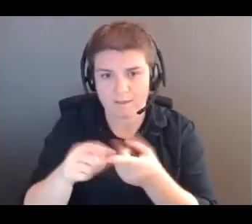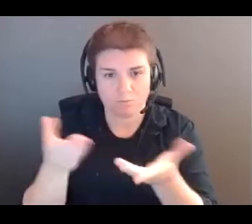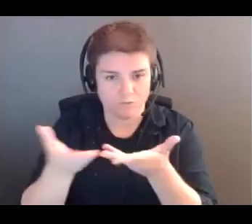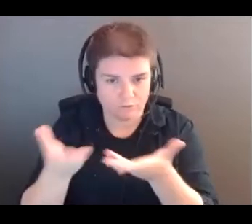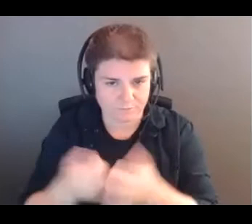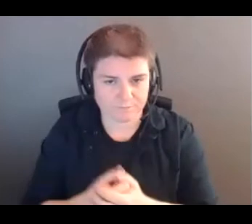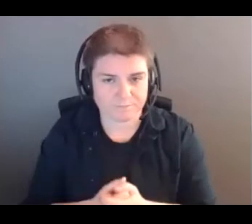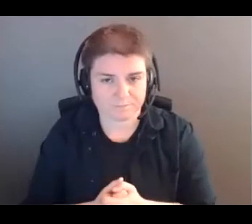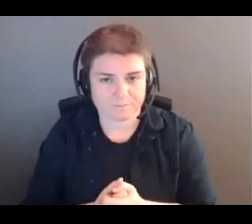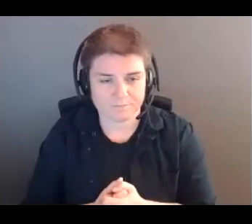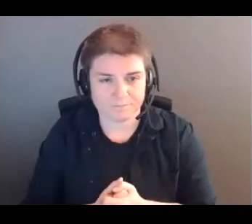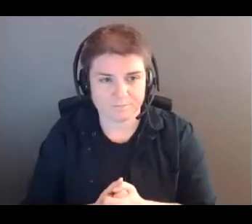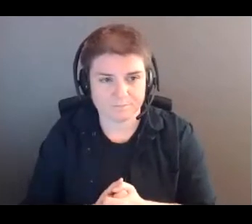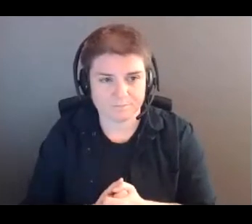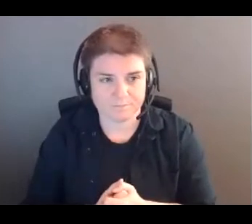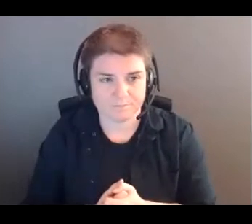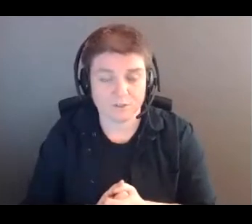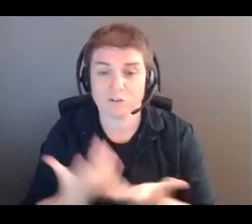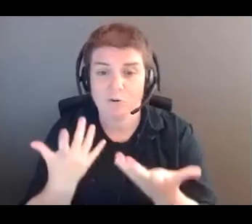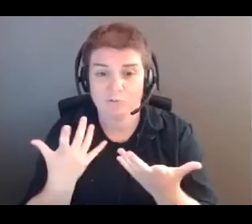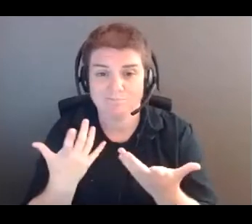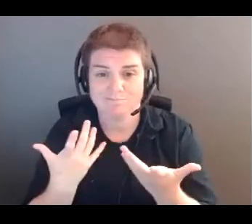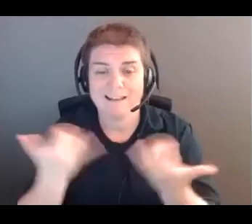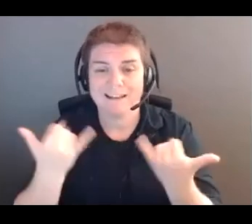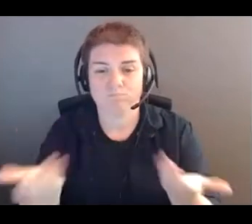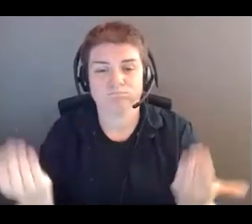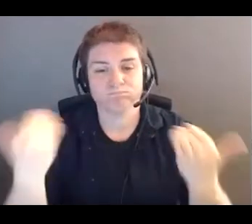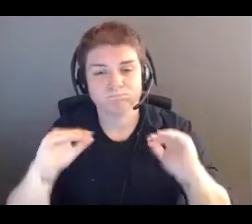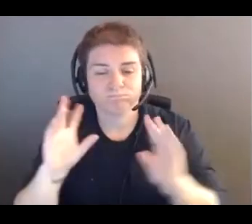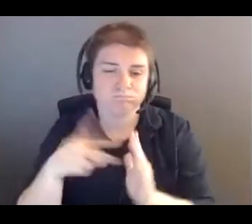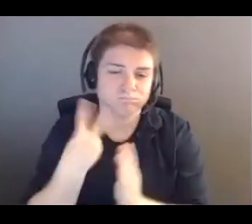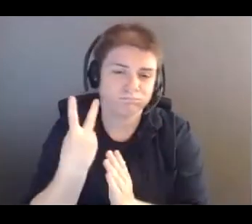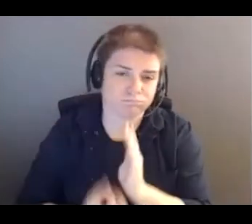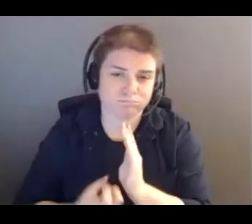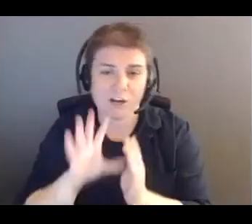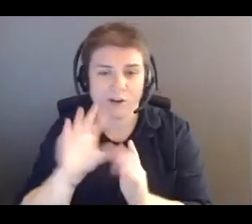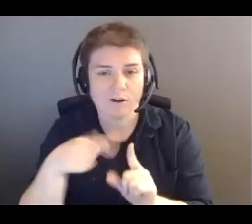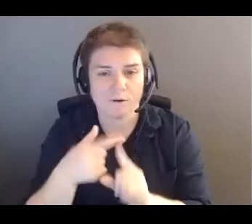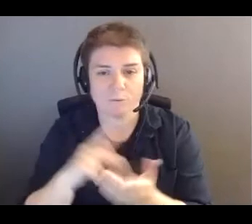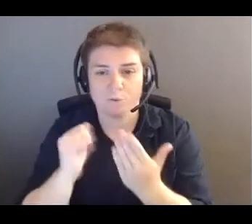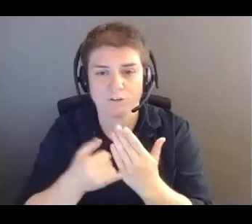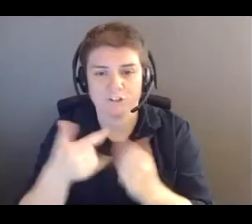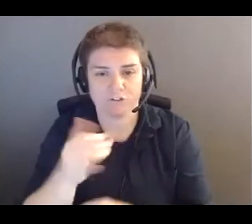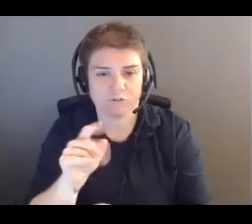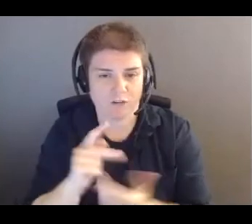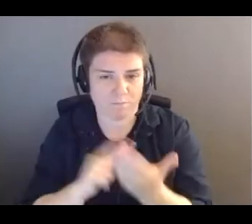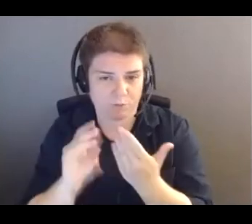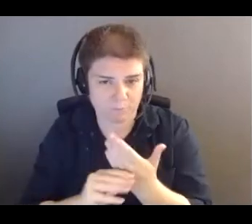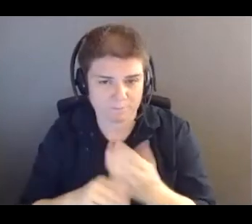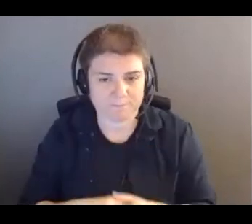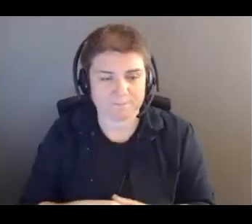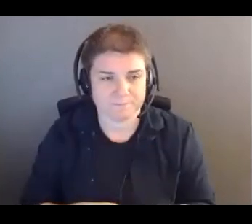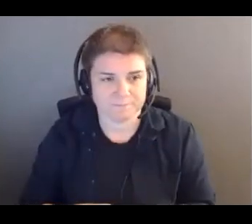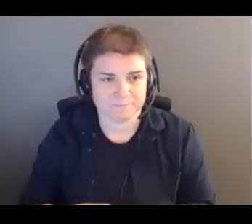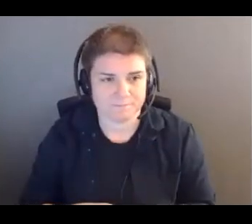So, with all of that, we can now dive into the Project Grant Program. The purpose of